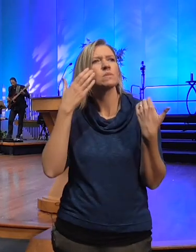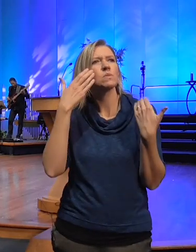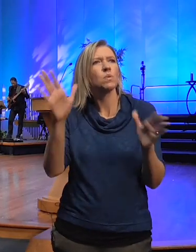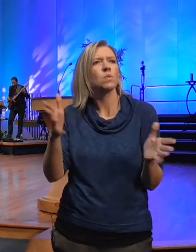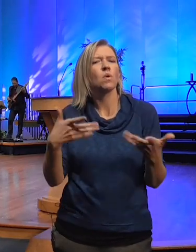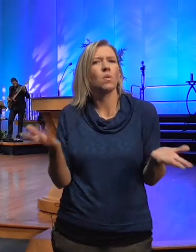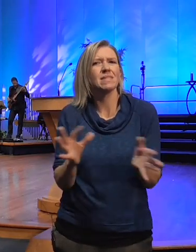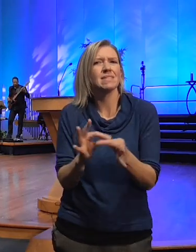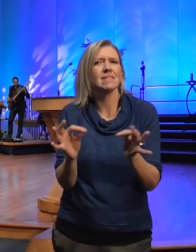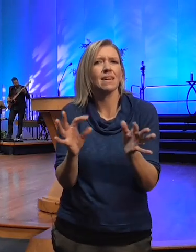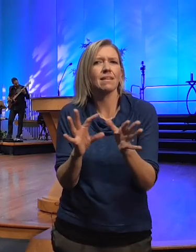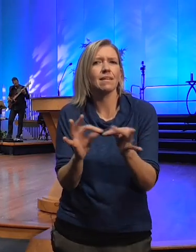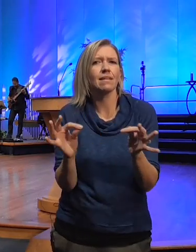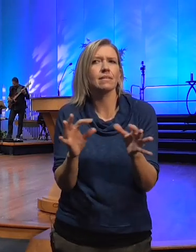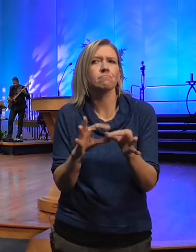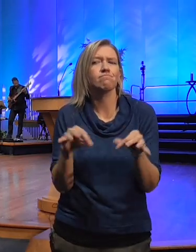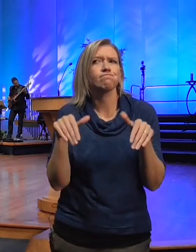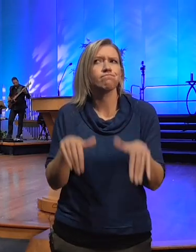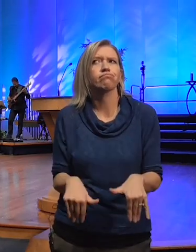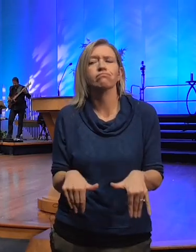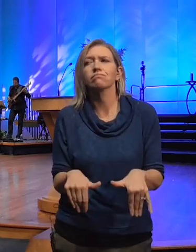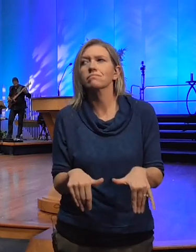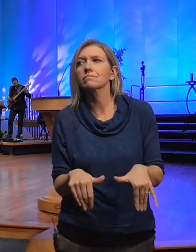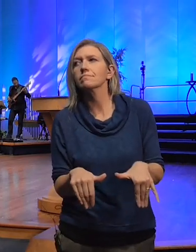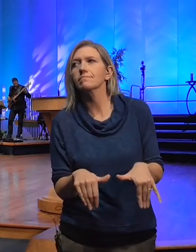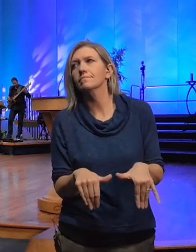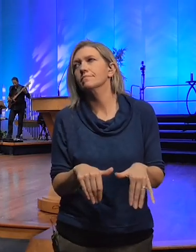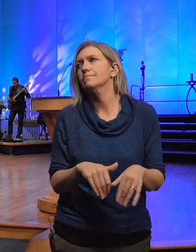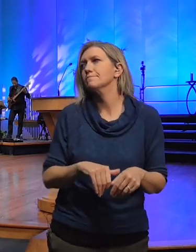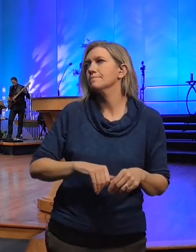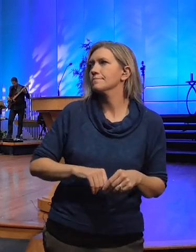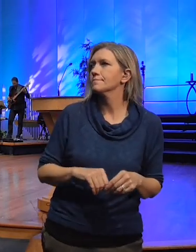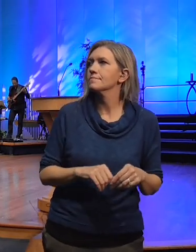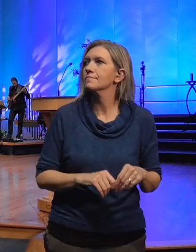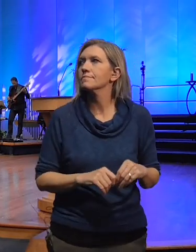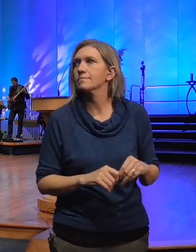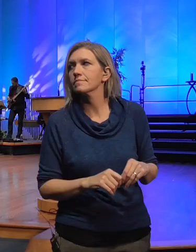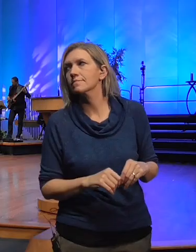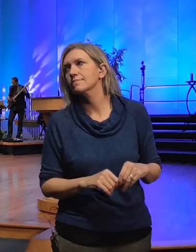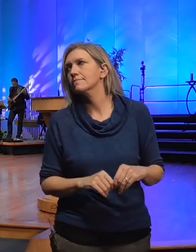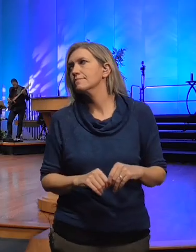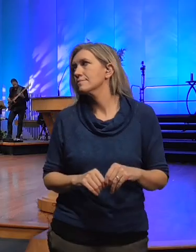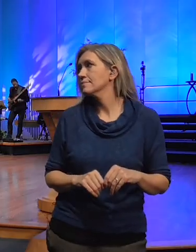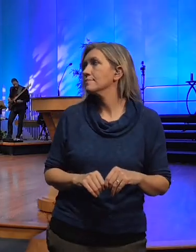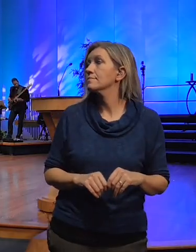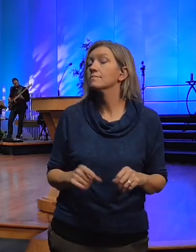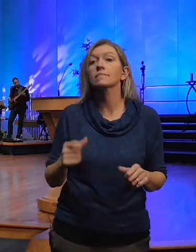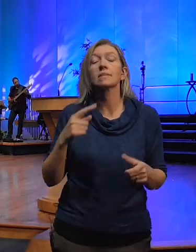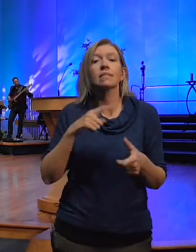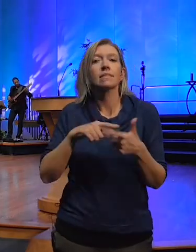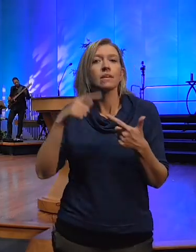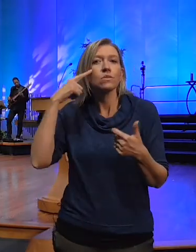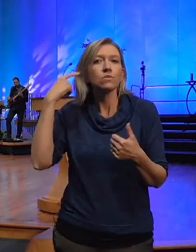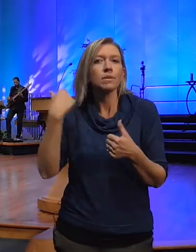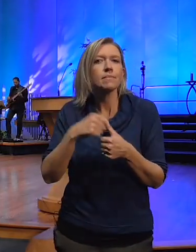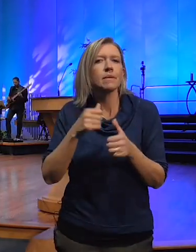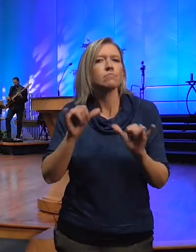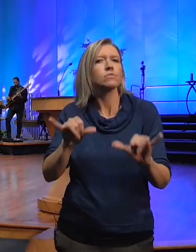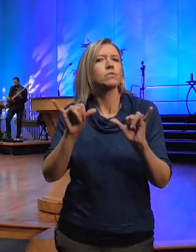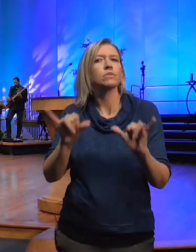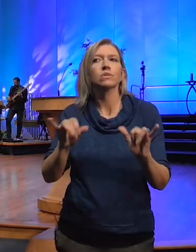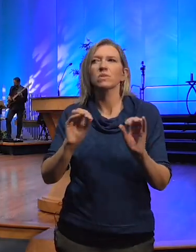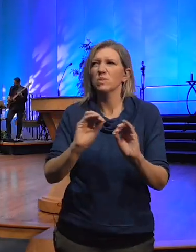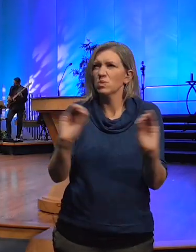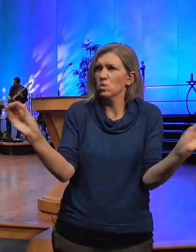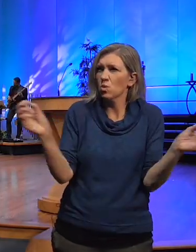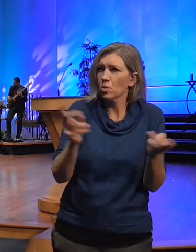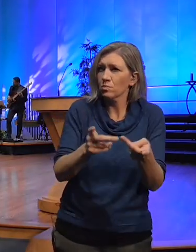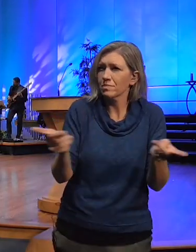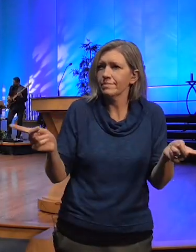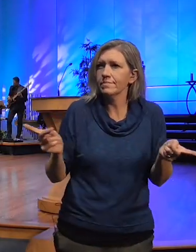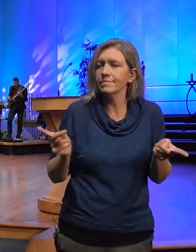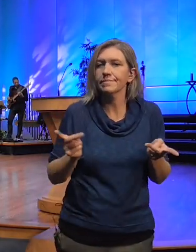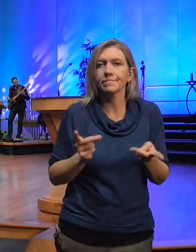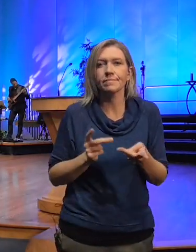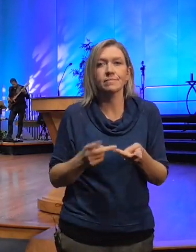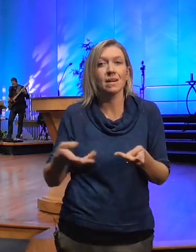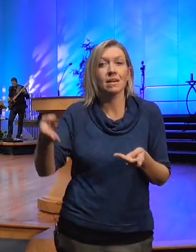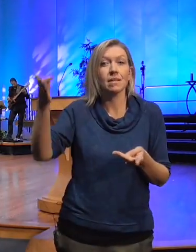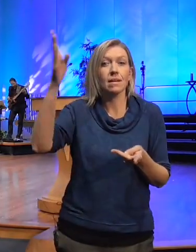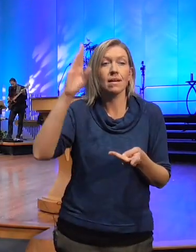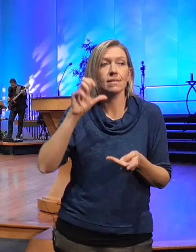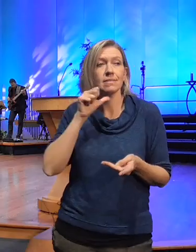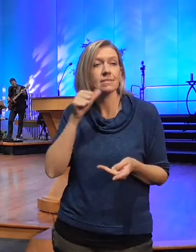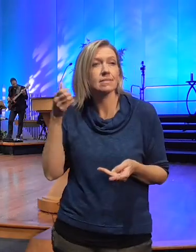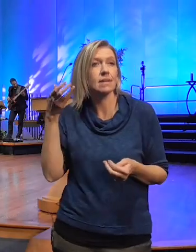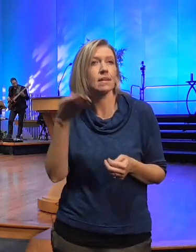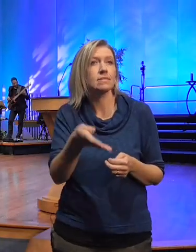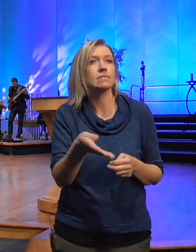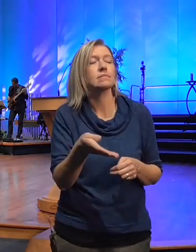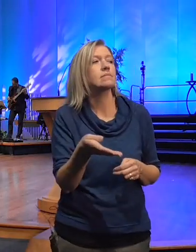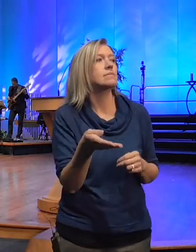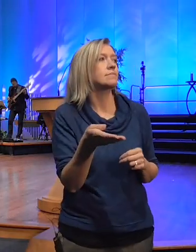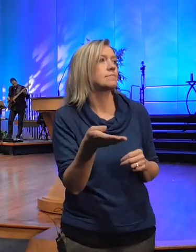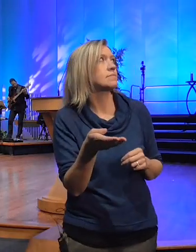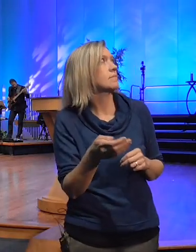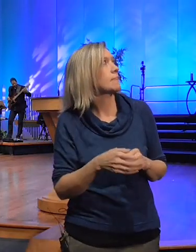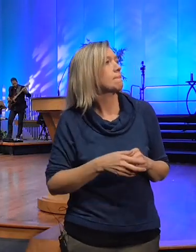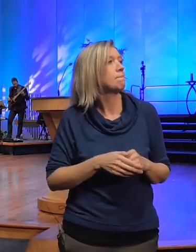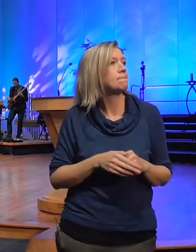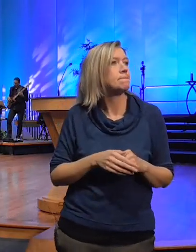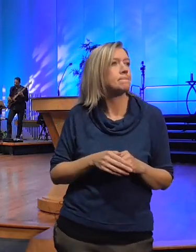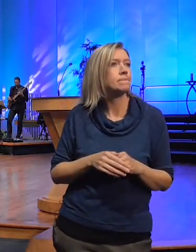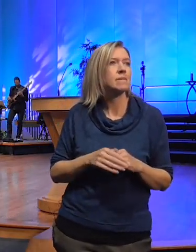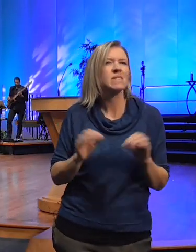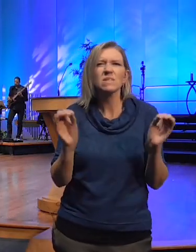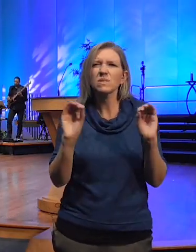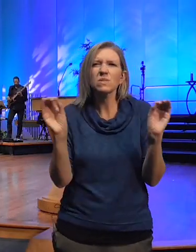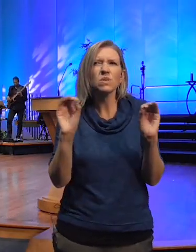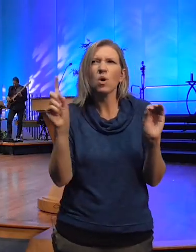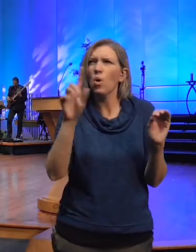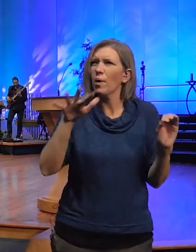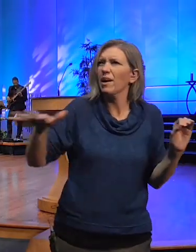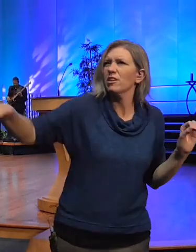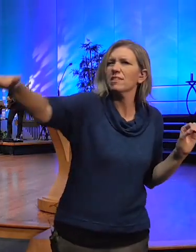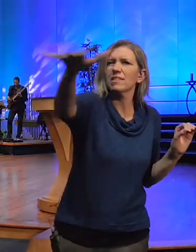say then I remember there is nowhere that God is Not there is nowhere that God is